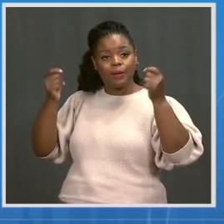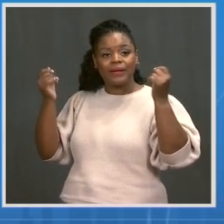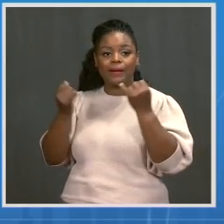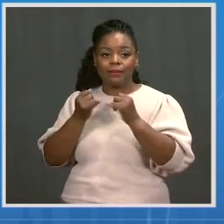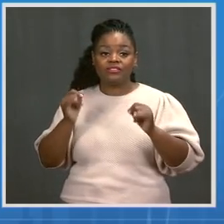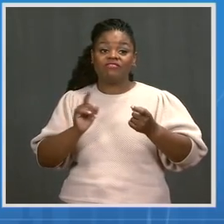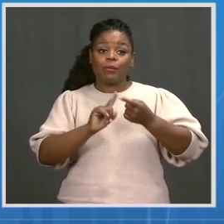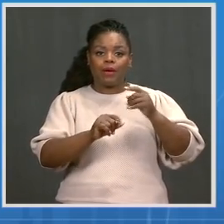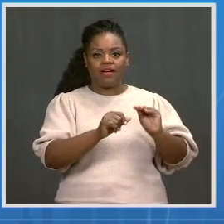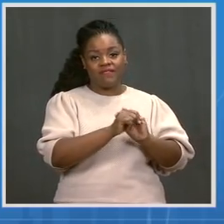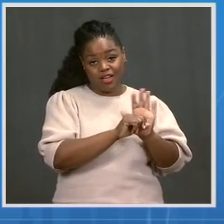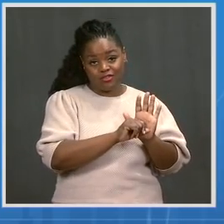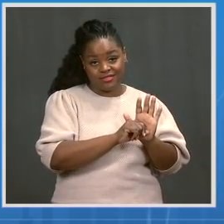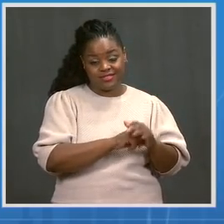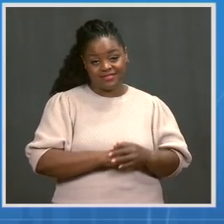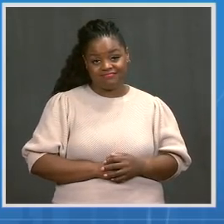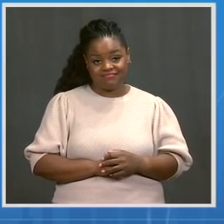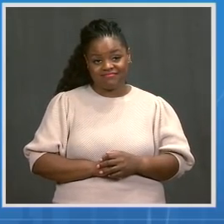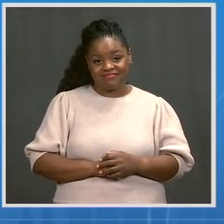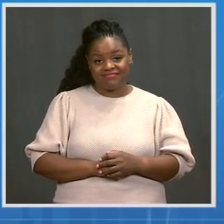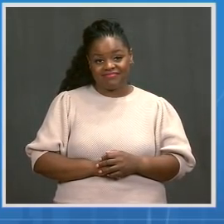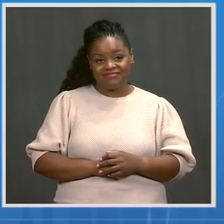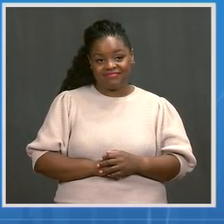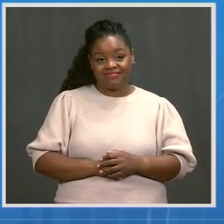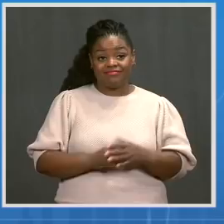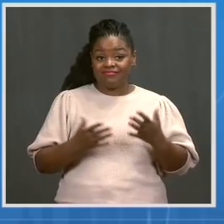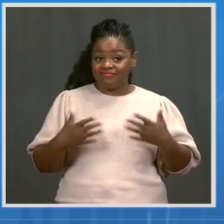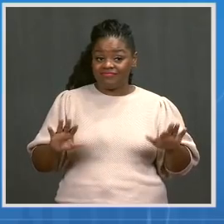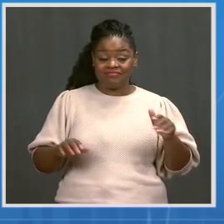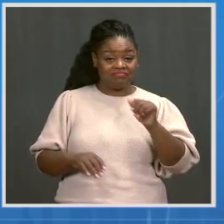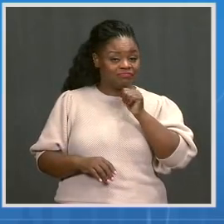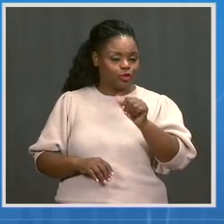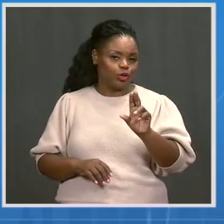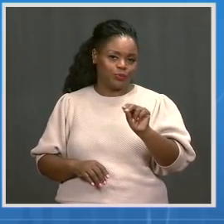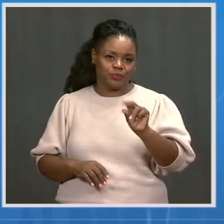But we're not done, because for all the progress we've made as a nation,